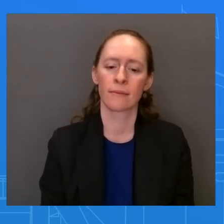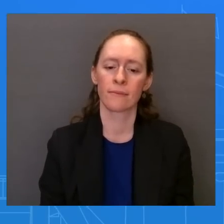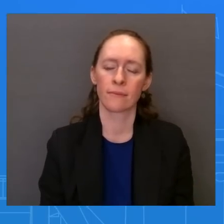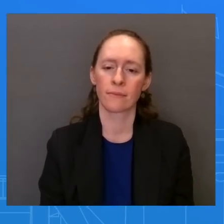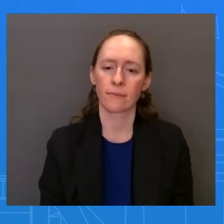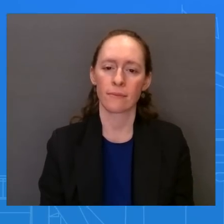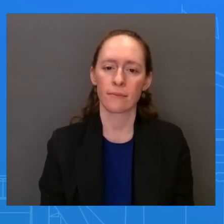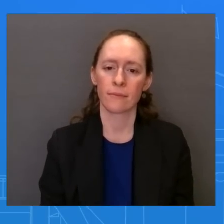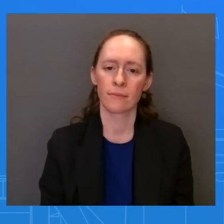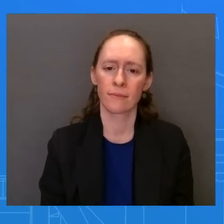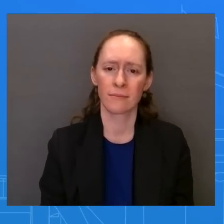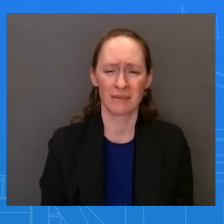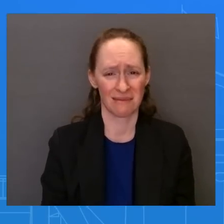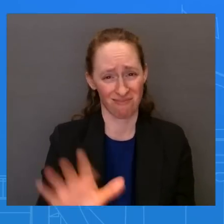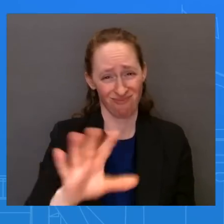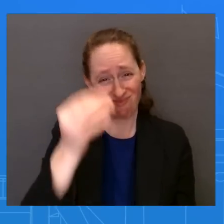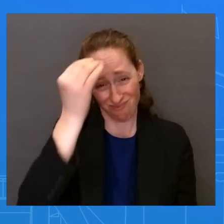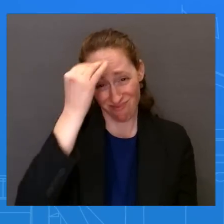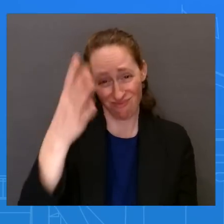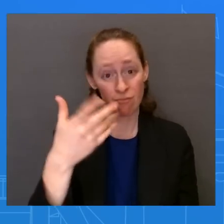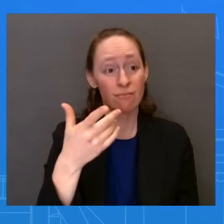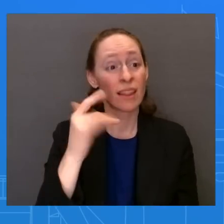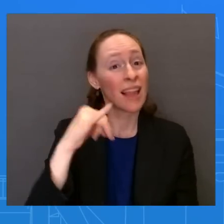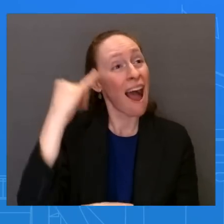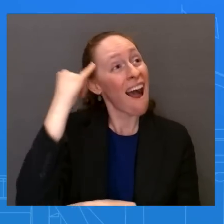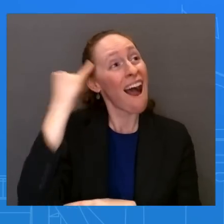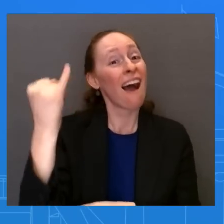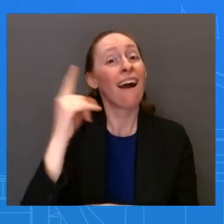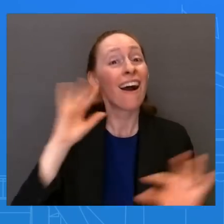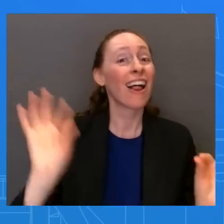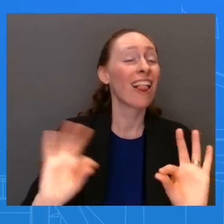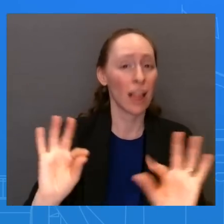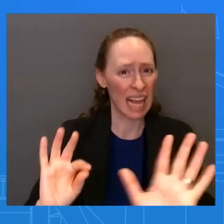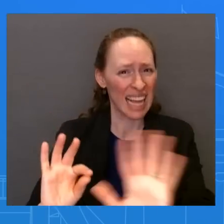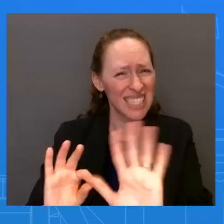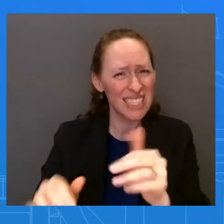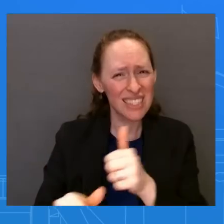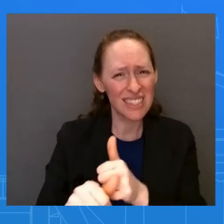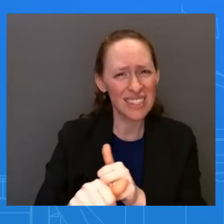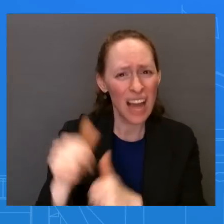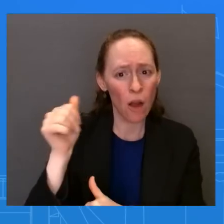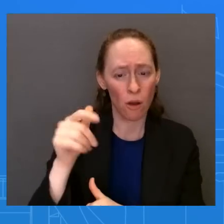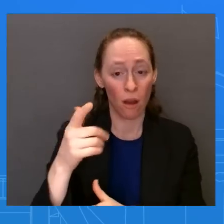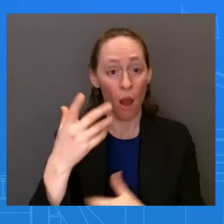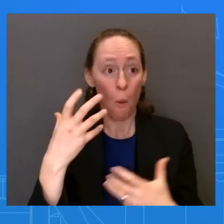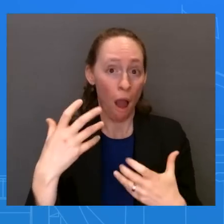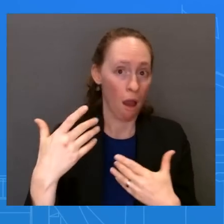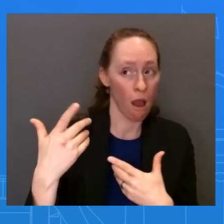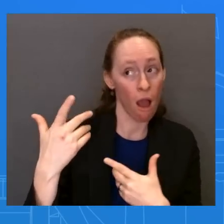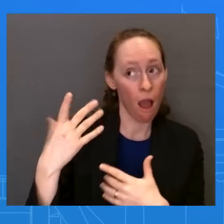So it is essential for Congress to recognize that dealing with the debt ceiling is their constitutional responsibility.